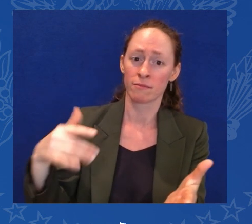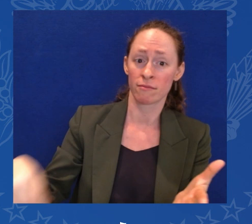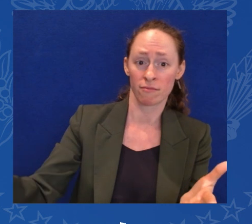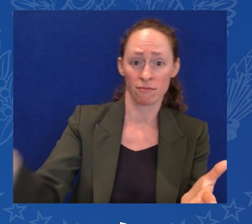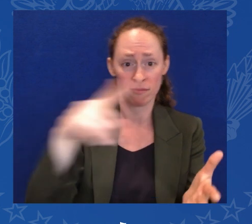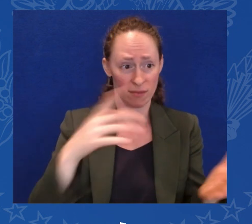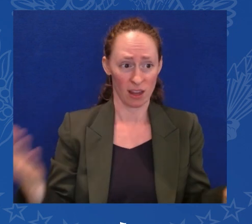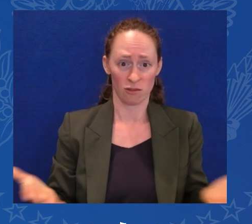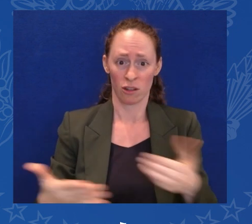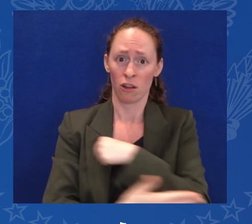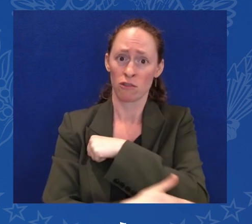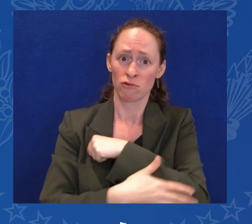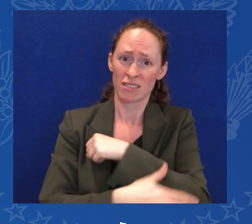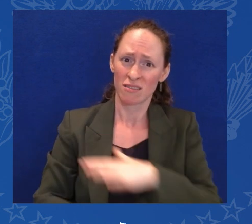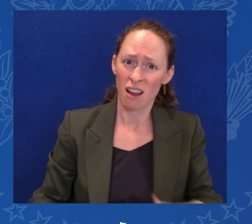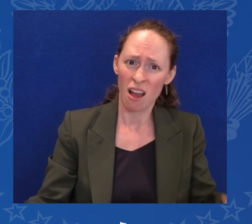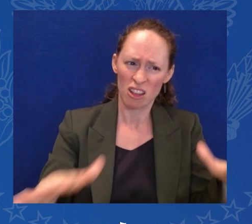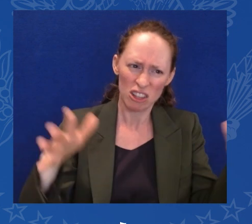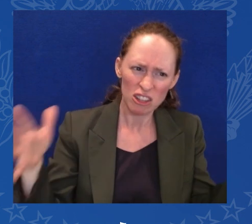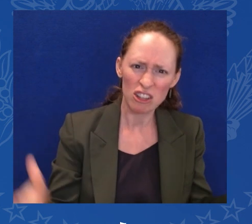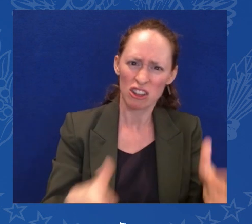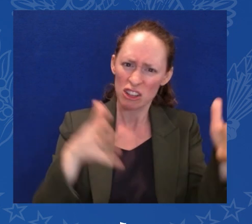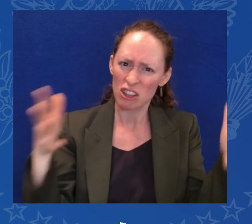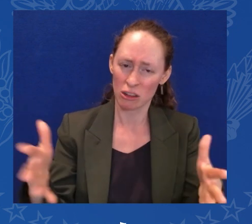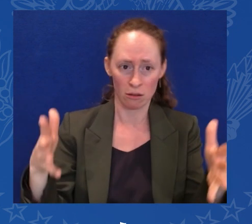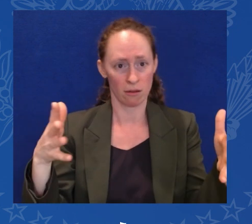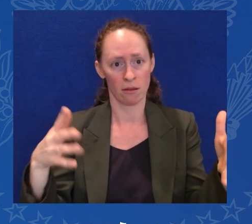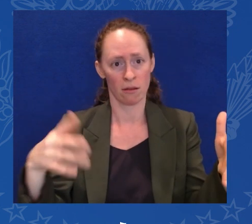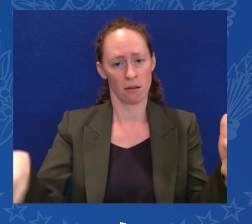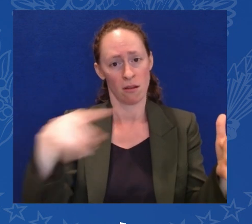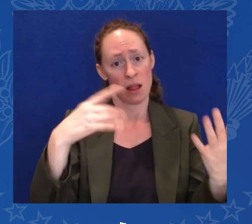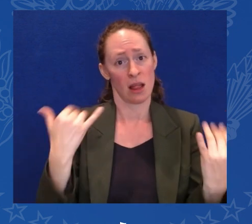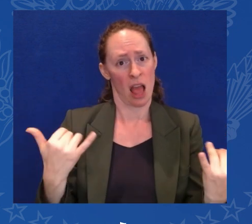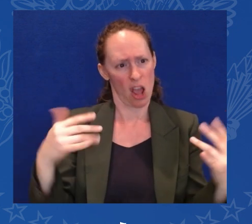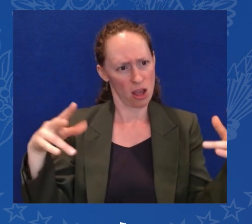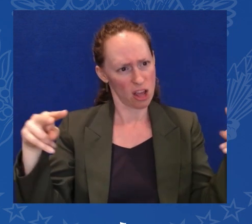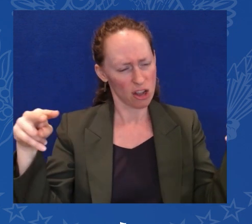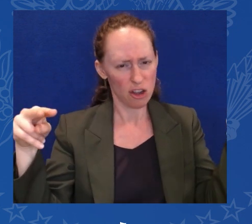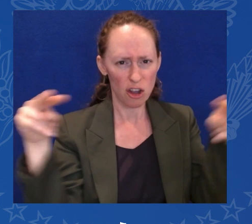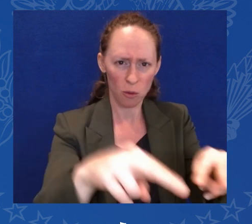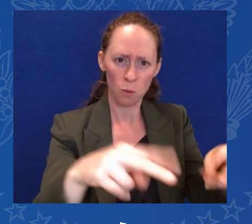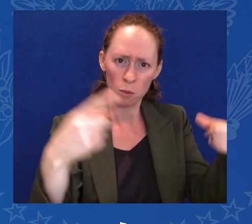The story of Emmett Till and the incredible bravery of Mamie